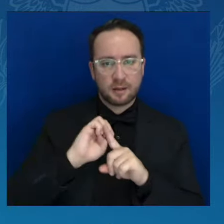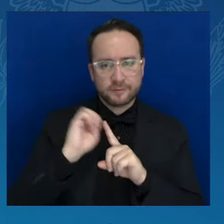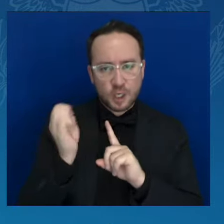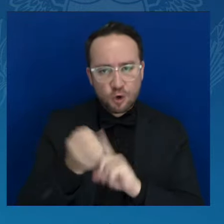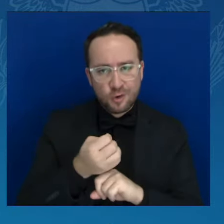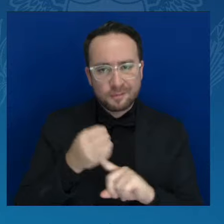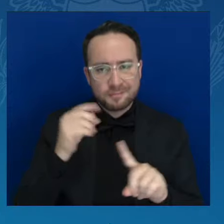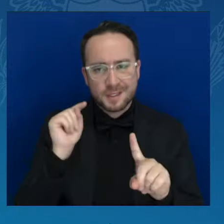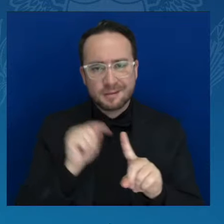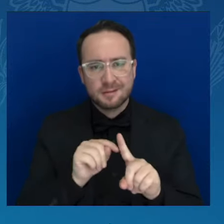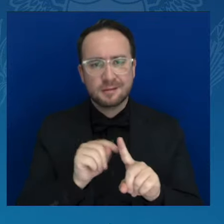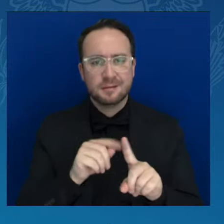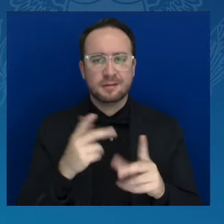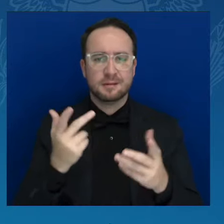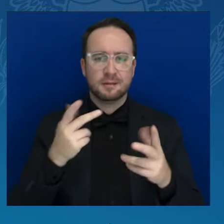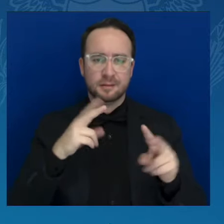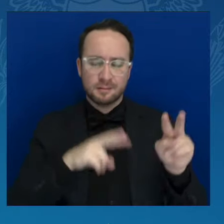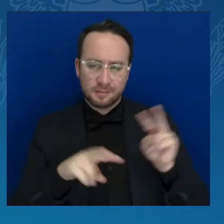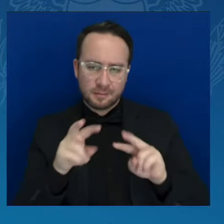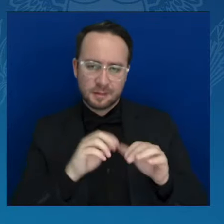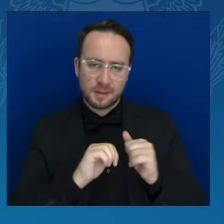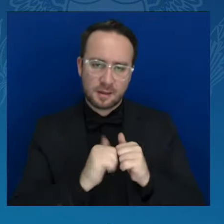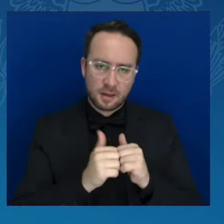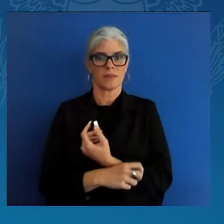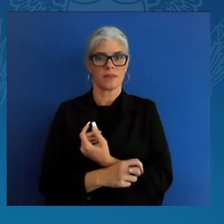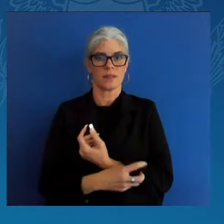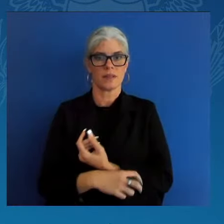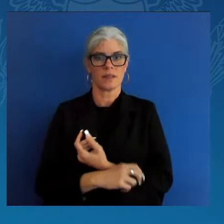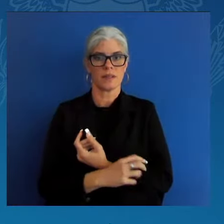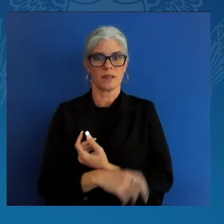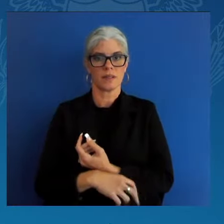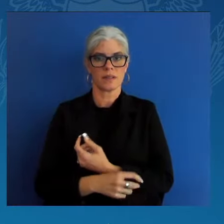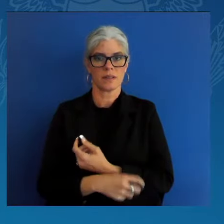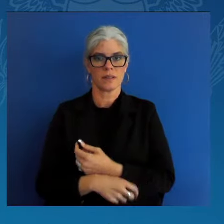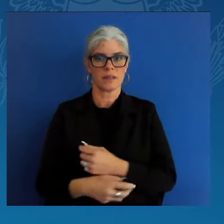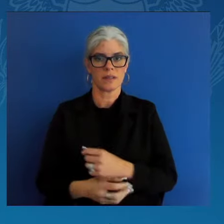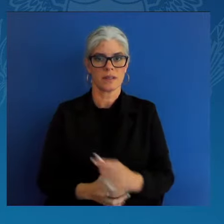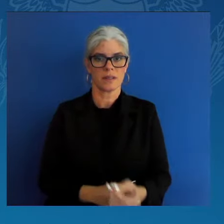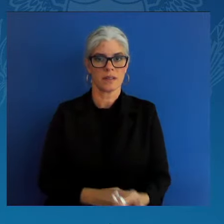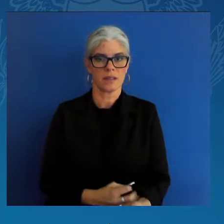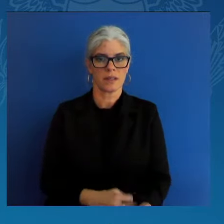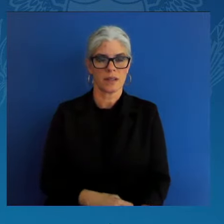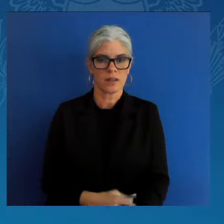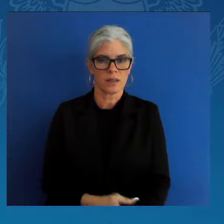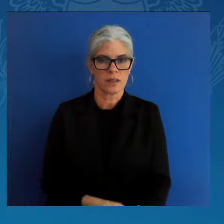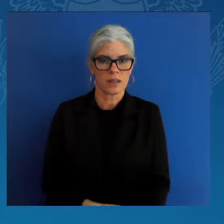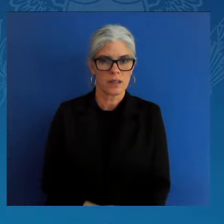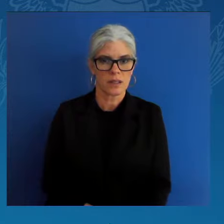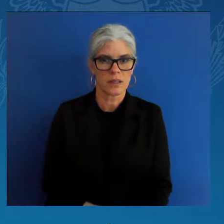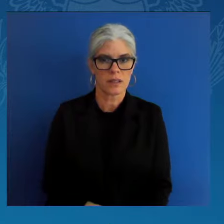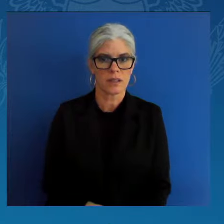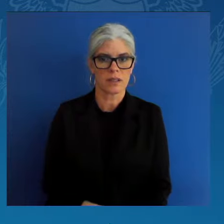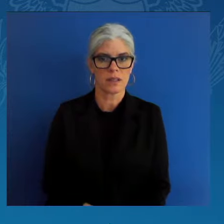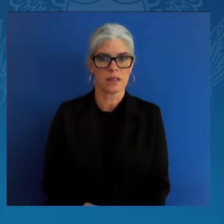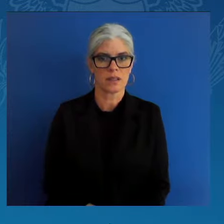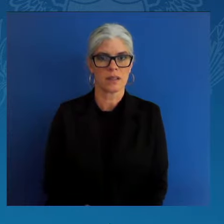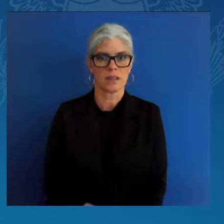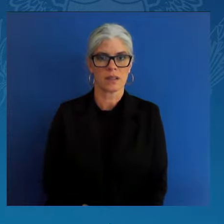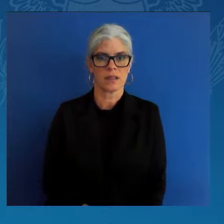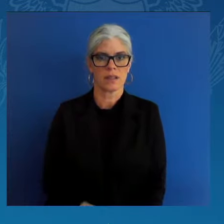Avril Haines: Absolutely. Now, thanks very much, Phil. And I really want to say upfront just how much the intelligence community